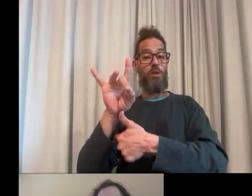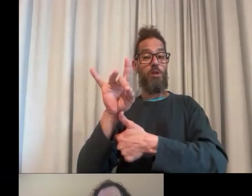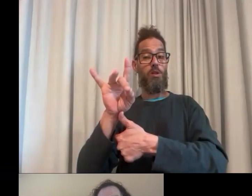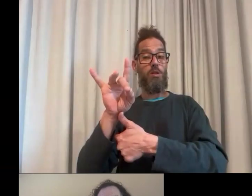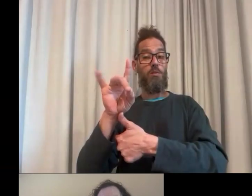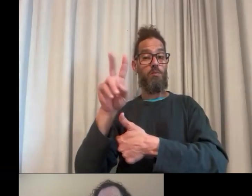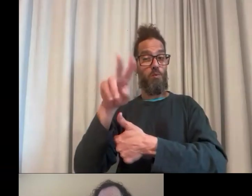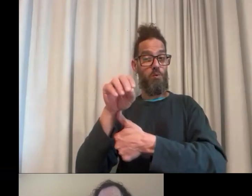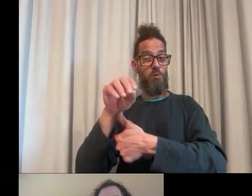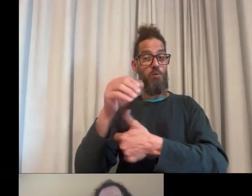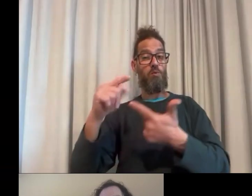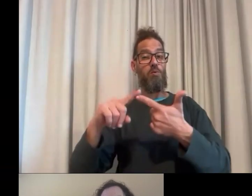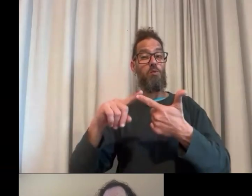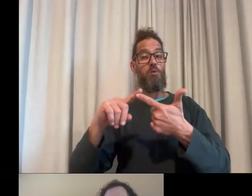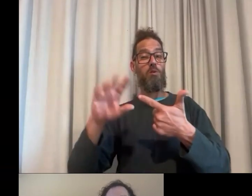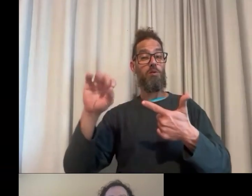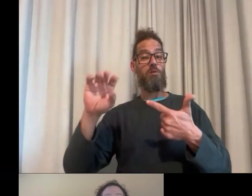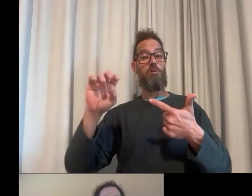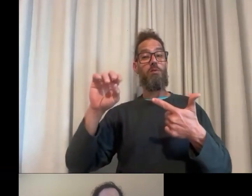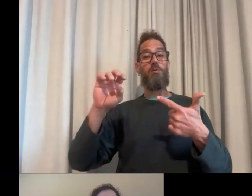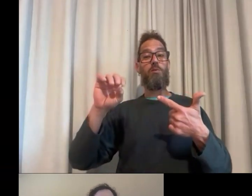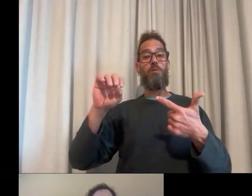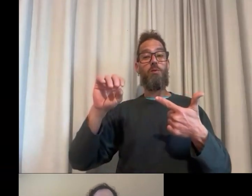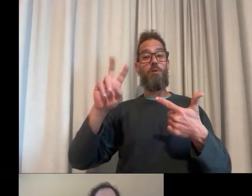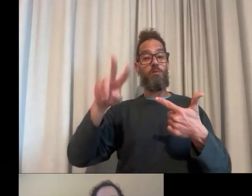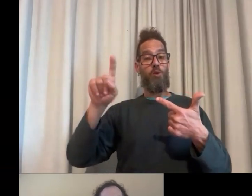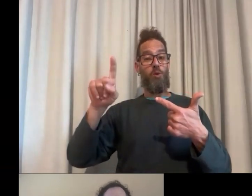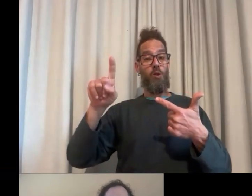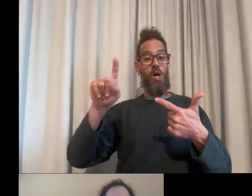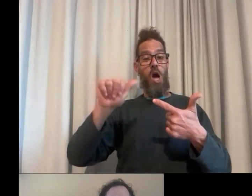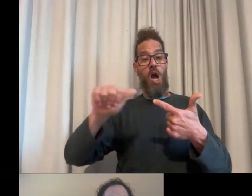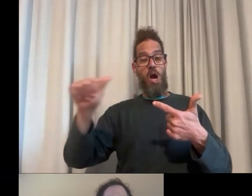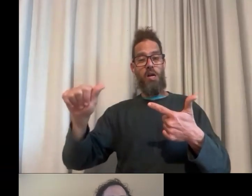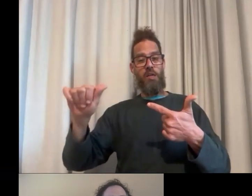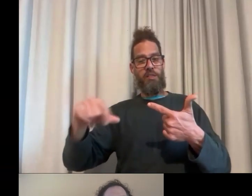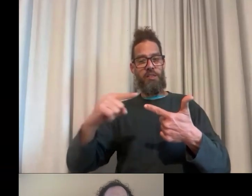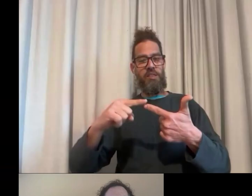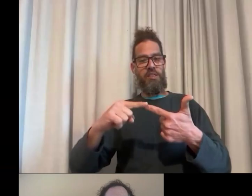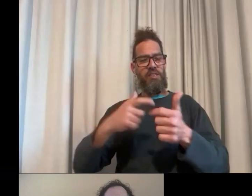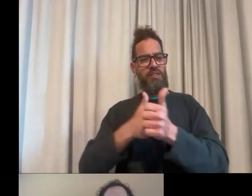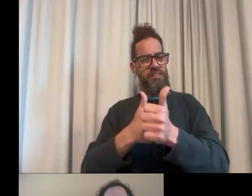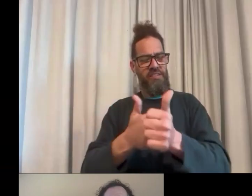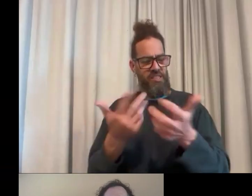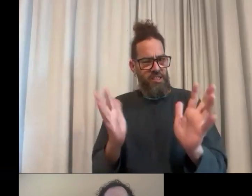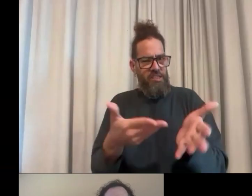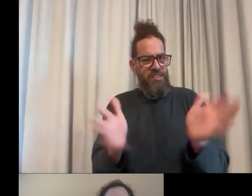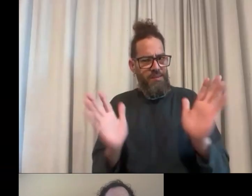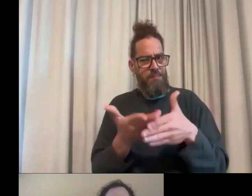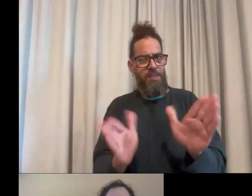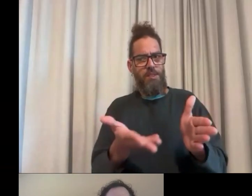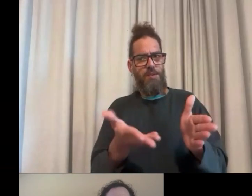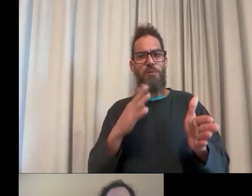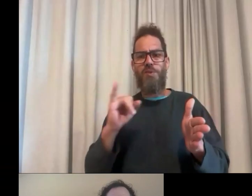I'm sorry, 38 for 2.0 AA, and now a total of 50 for 2.1 AA.